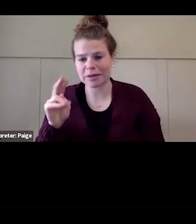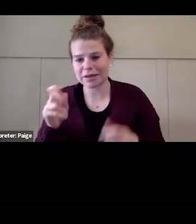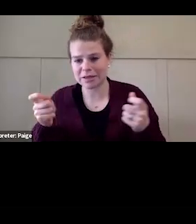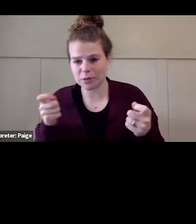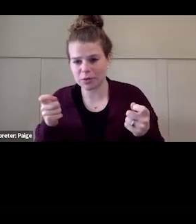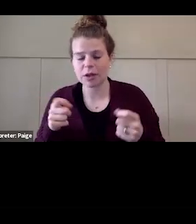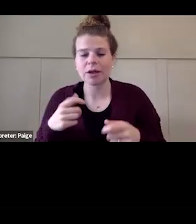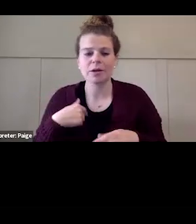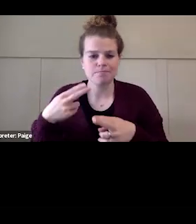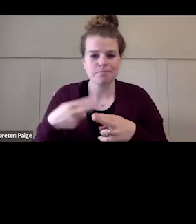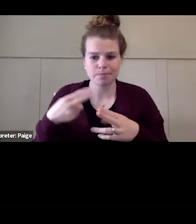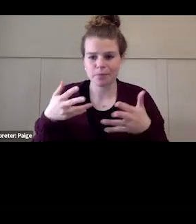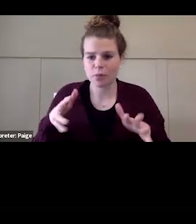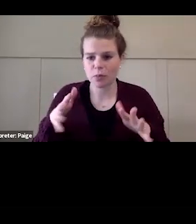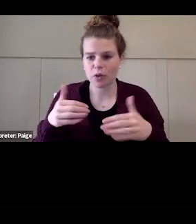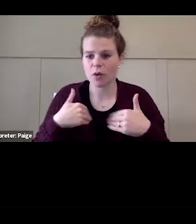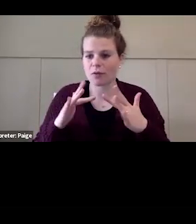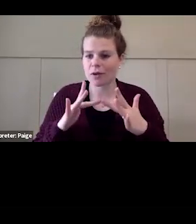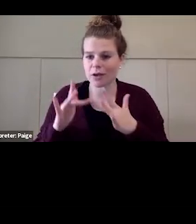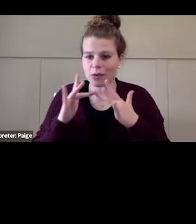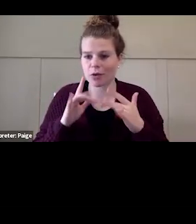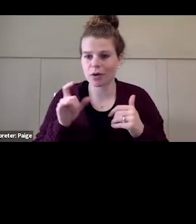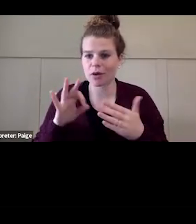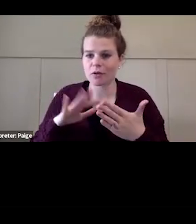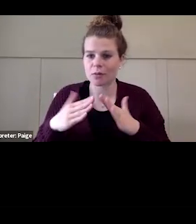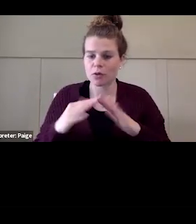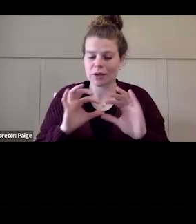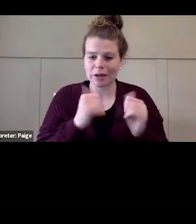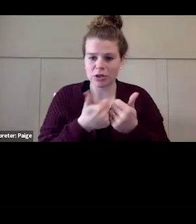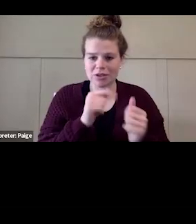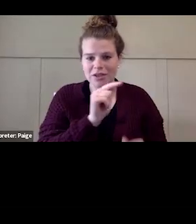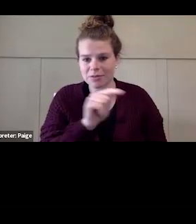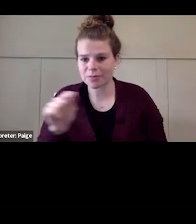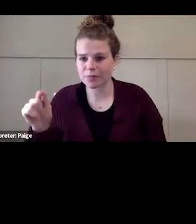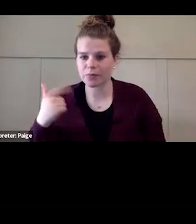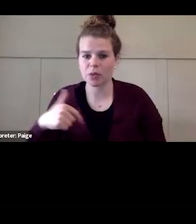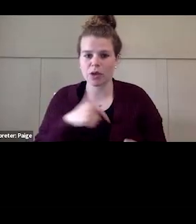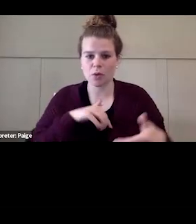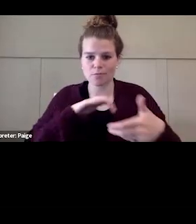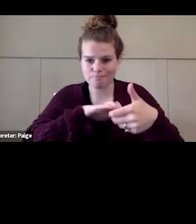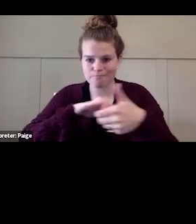we do have a network of community agencies that we partner with.